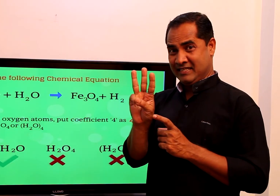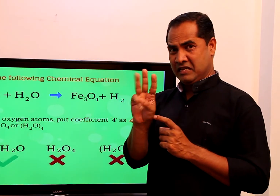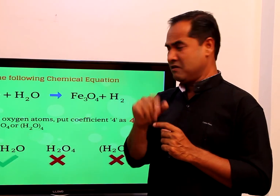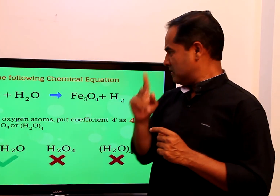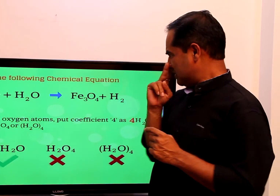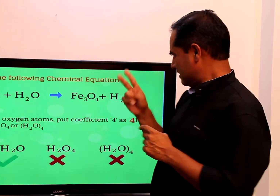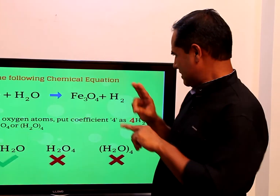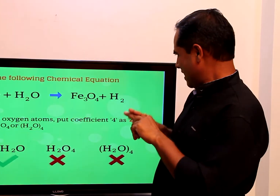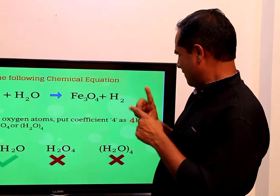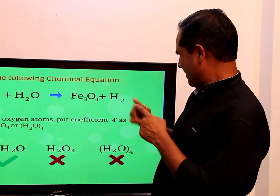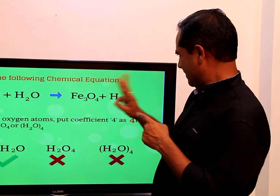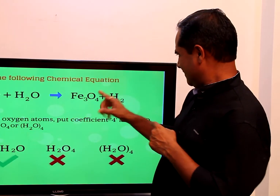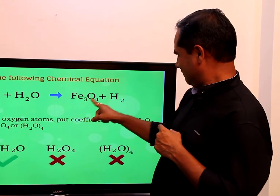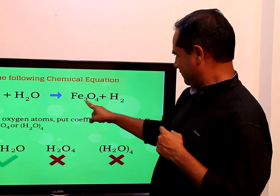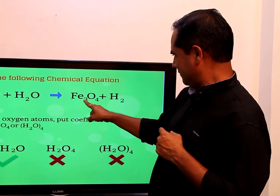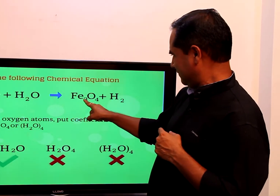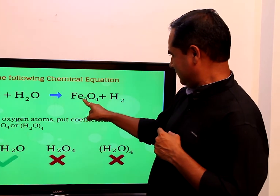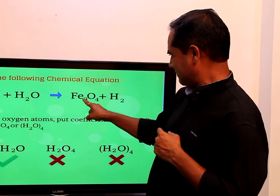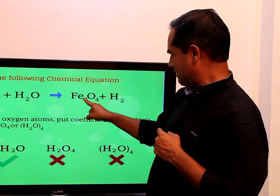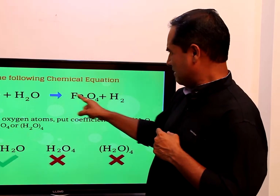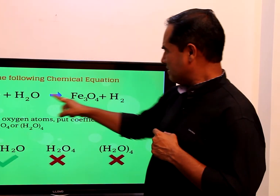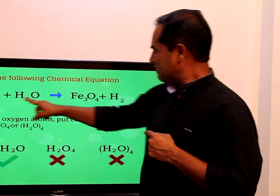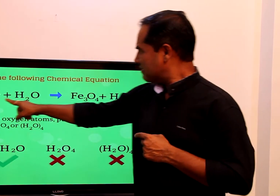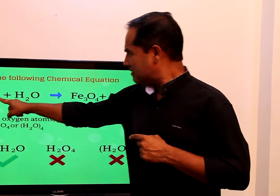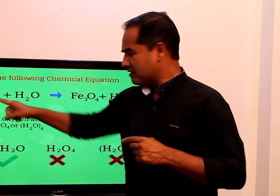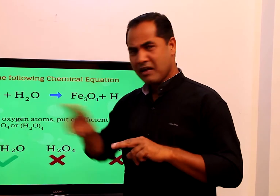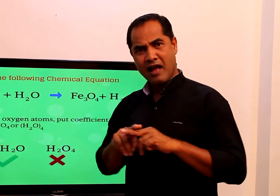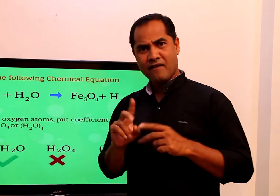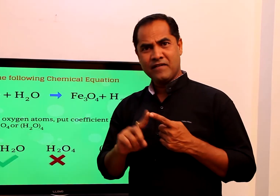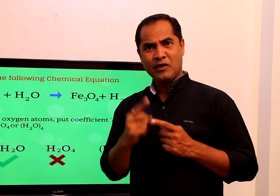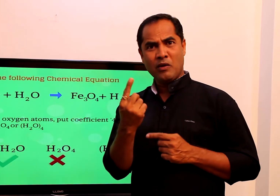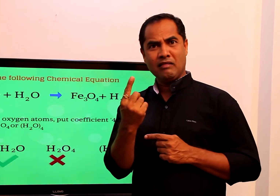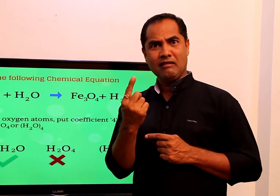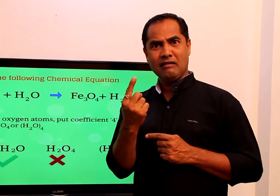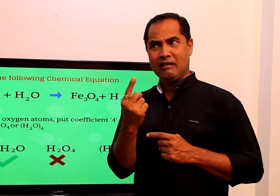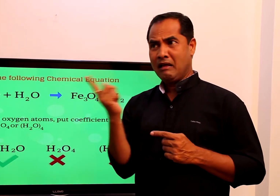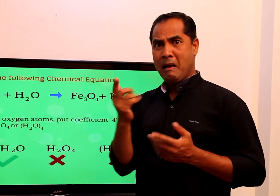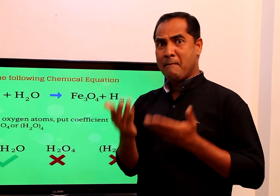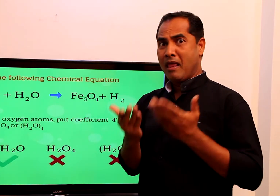iron - which has 3 atoms on the right hand side and on the left-hand side we just